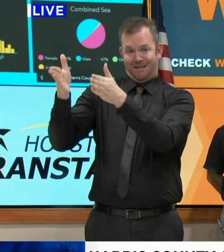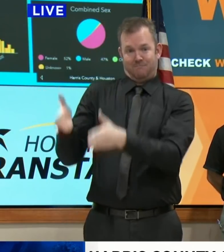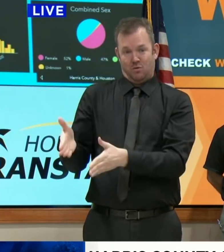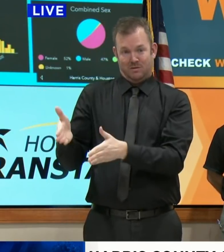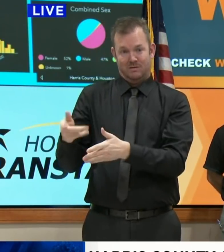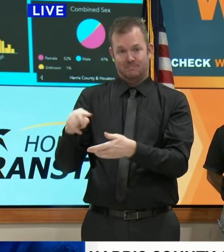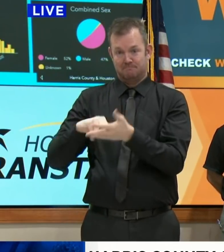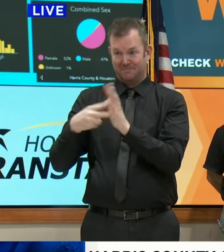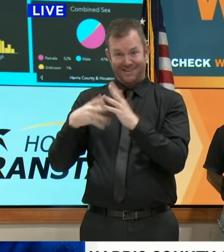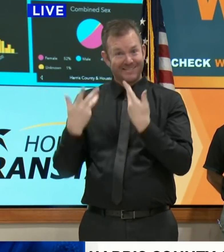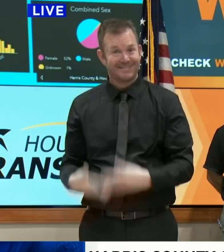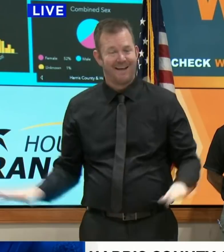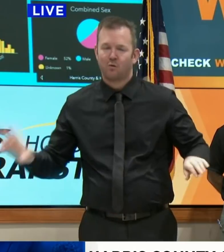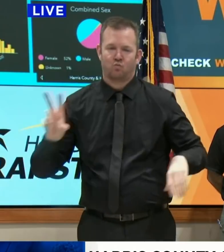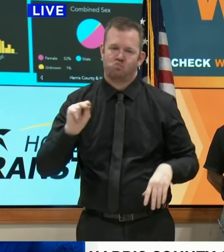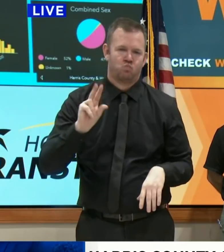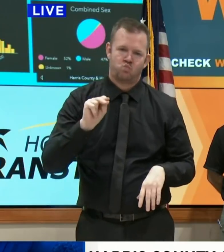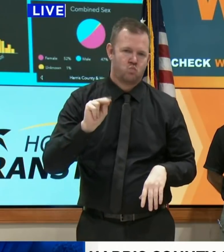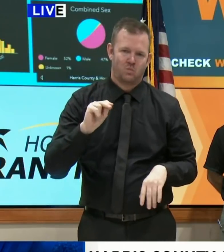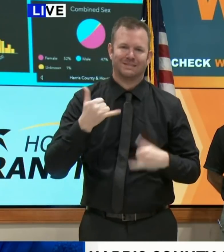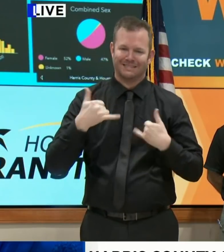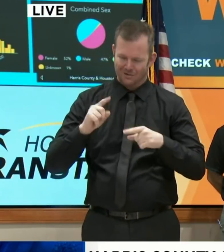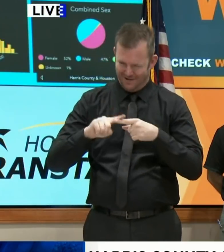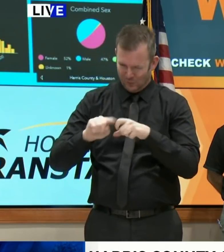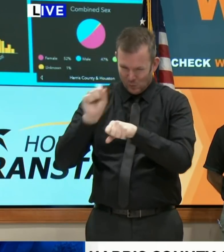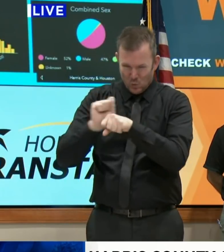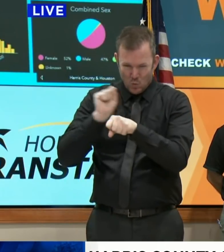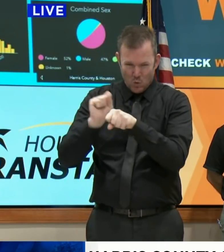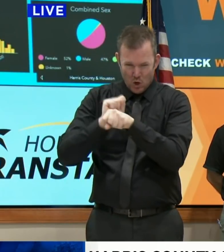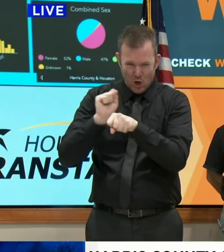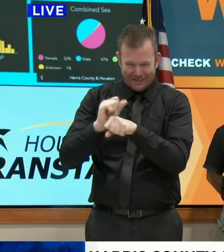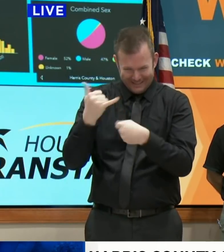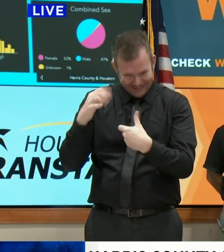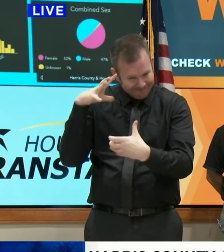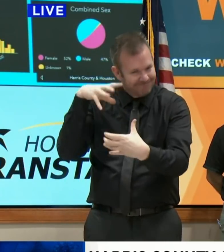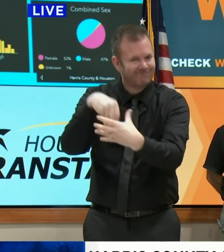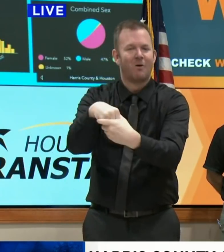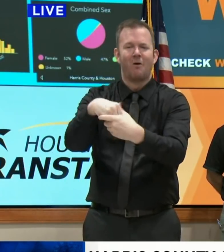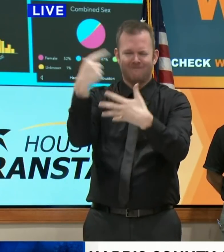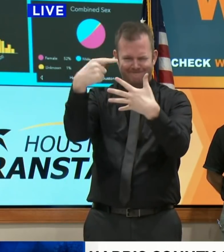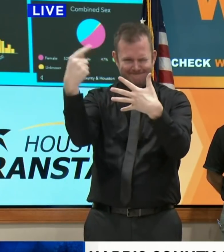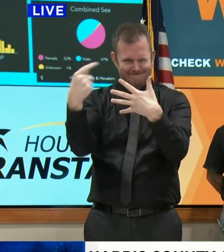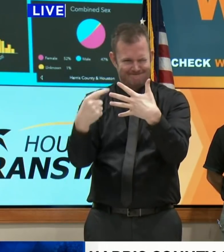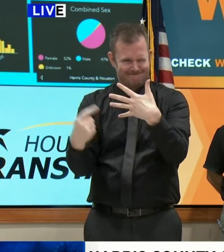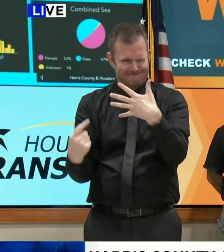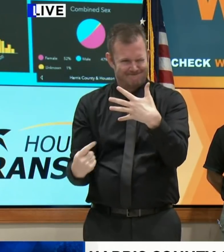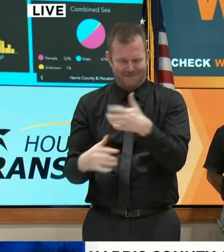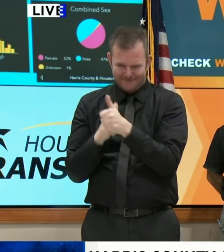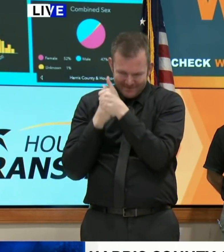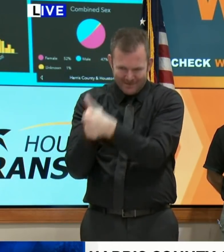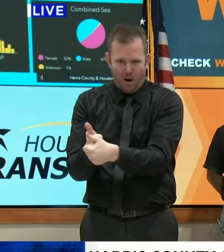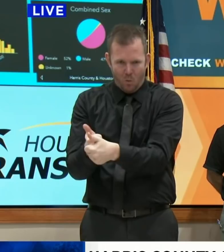is about relief and recovery. The fact the word meaning a The fact the word meaning a czar does not mean the crisis czar does not mean the crisis is over here still responding